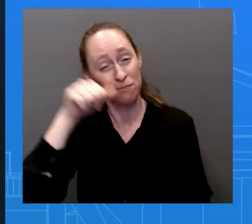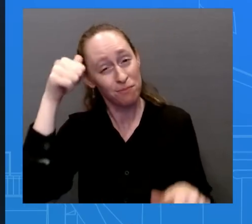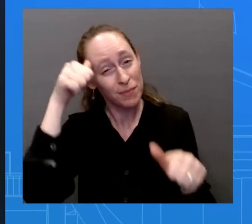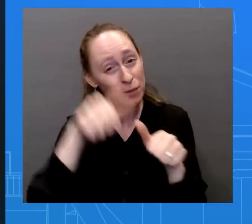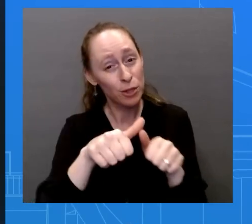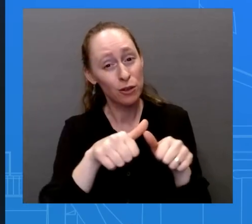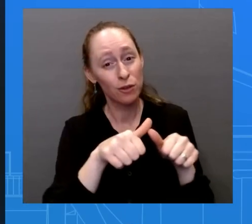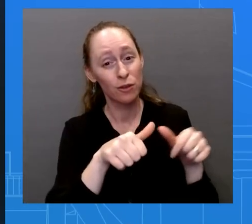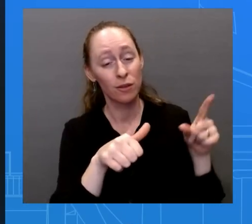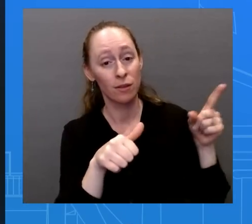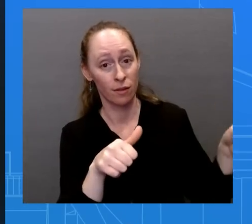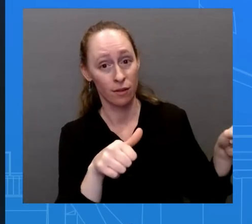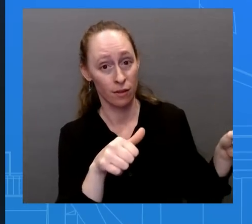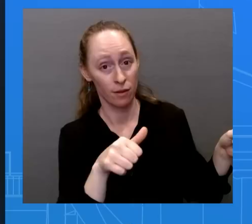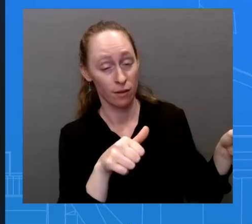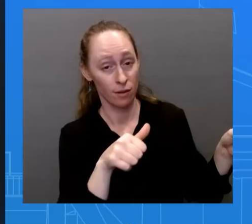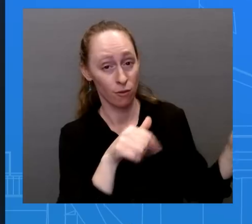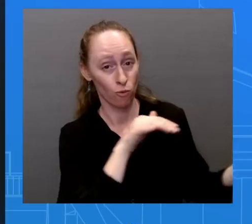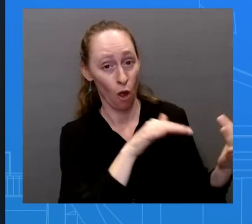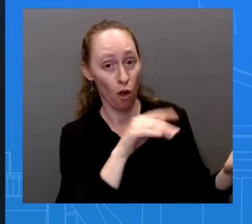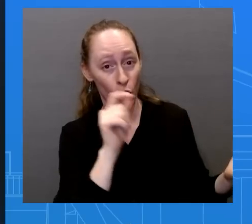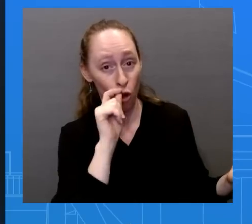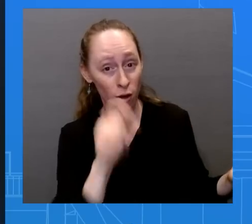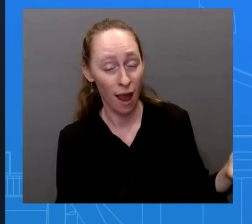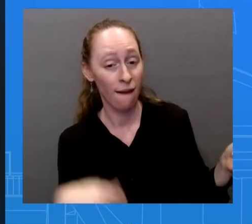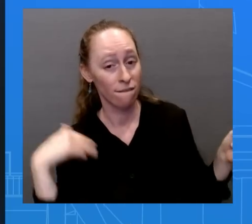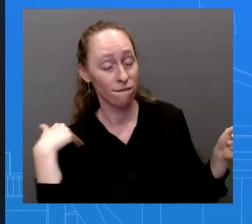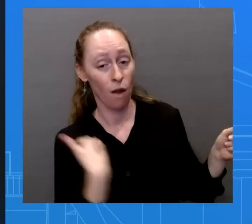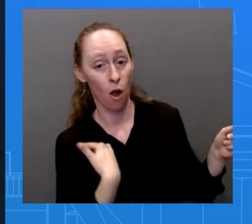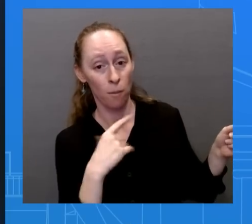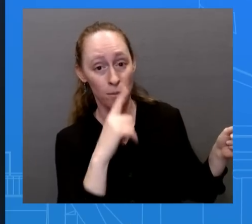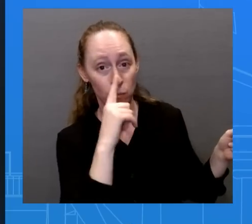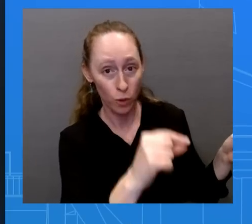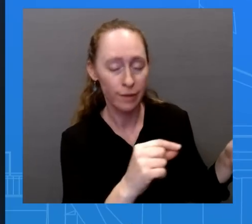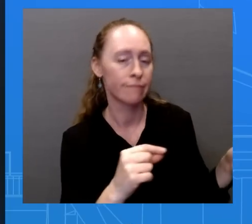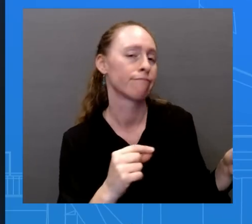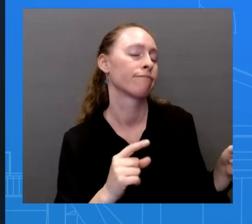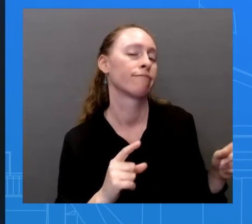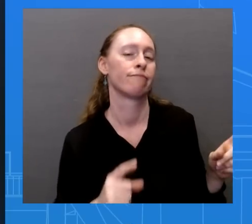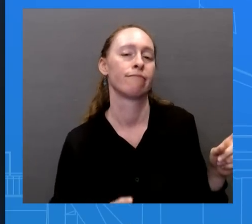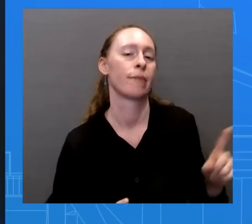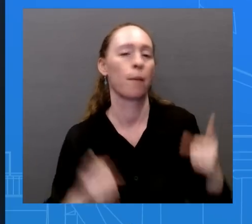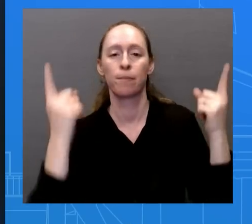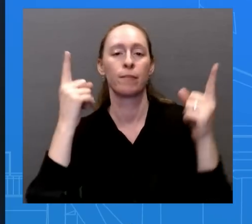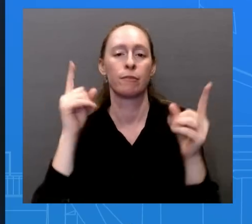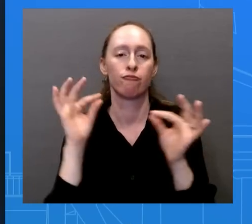And the President has done all that he can and will continue to do the work to bring those prices down.